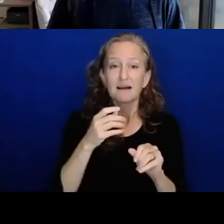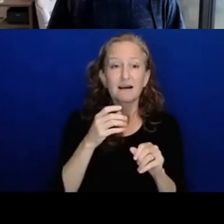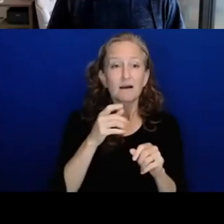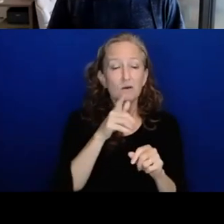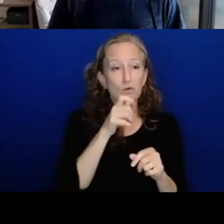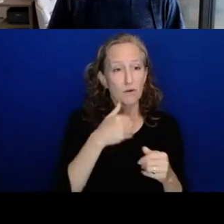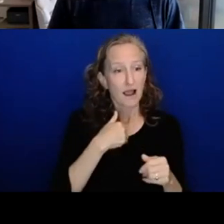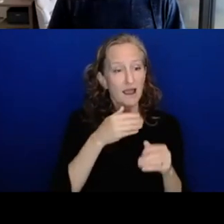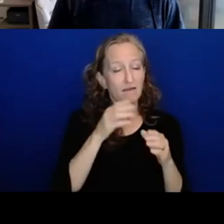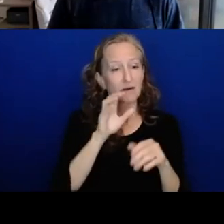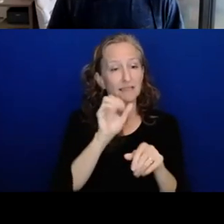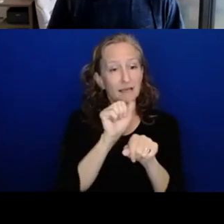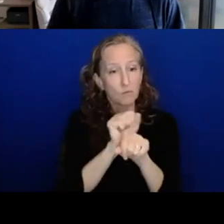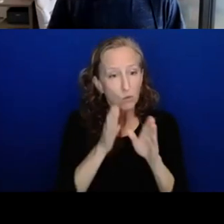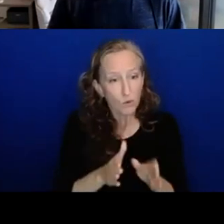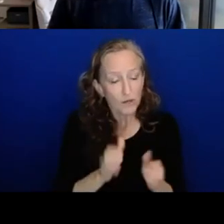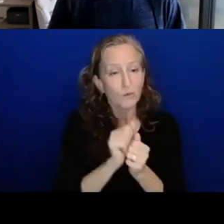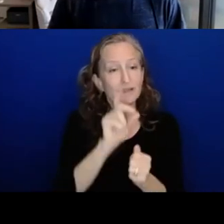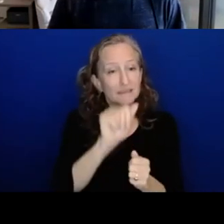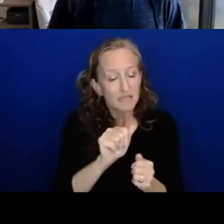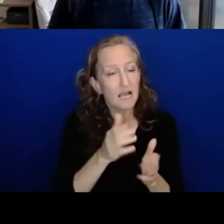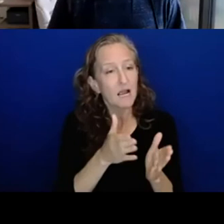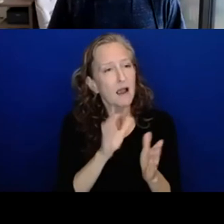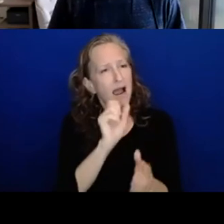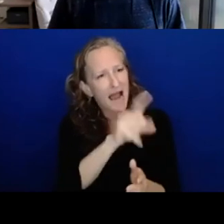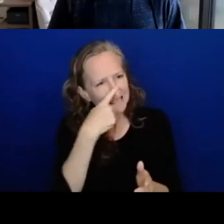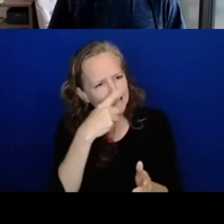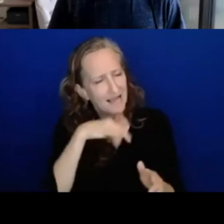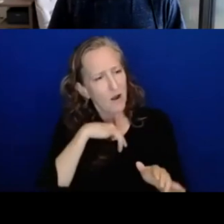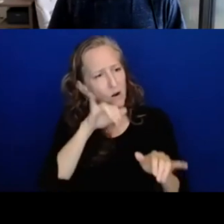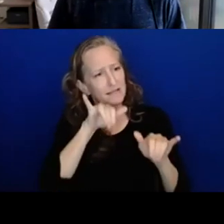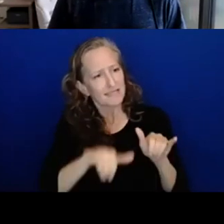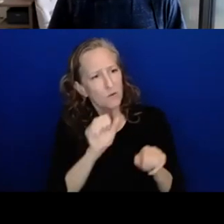with a disability to be working from home, they're going to get laughed out of the EEOC